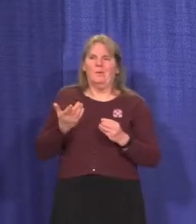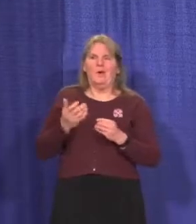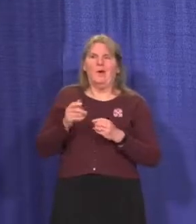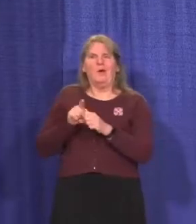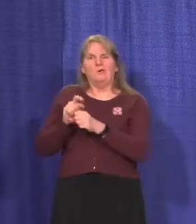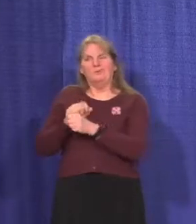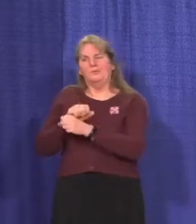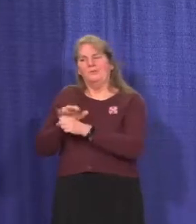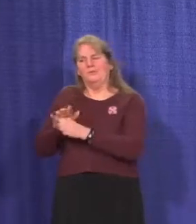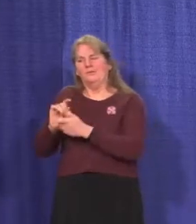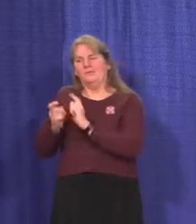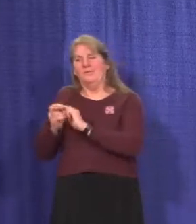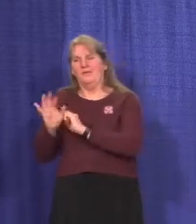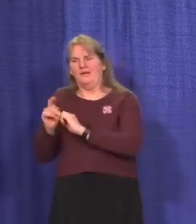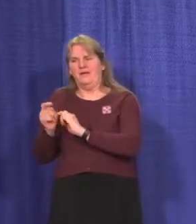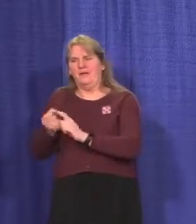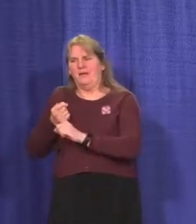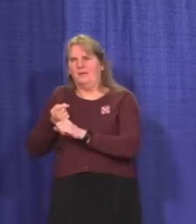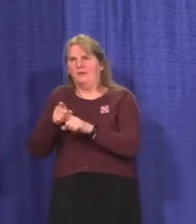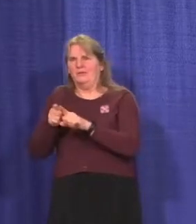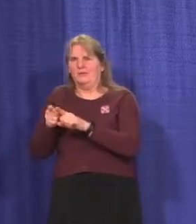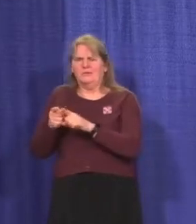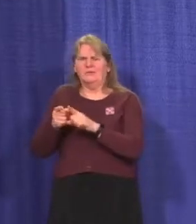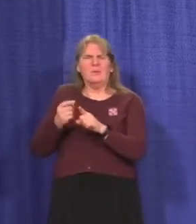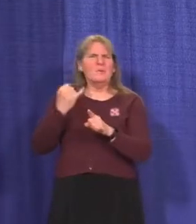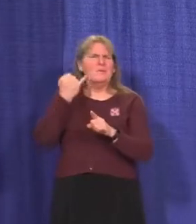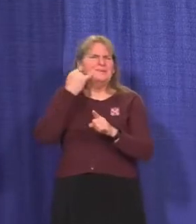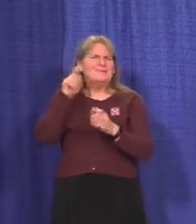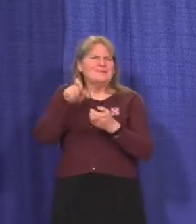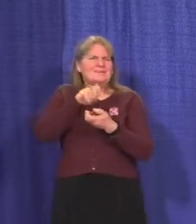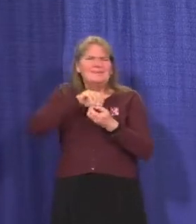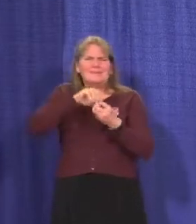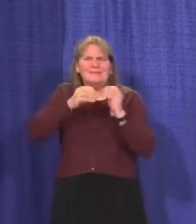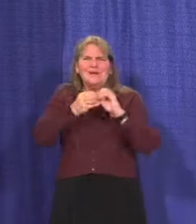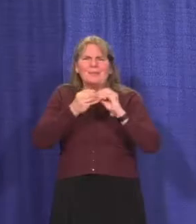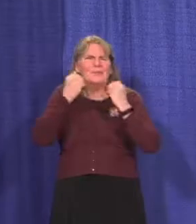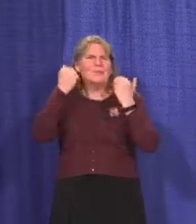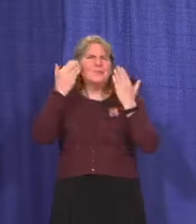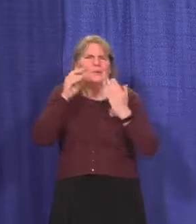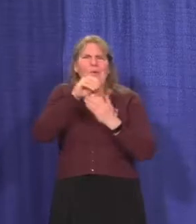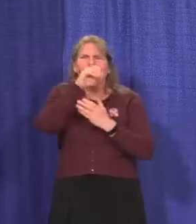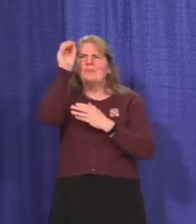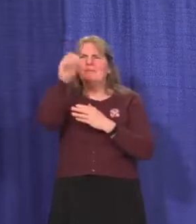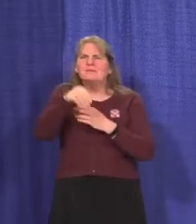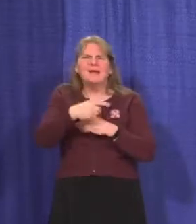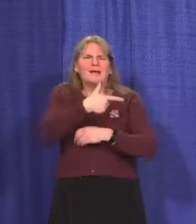We need to determine what is that magic number. And we are going with the